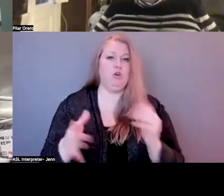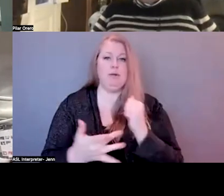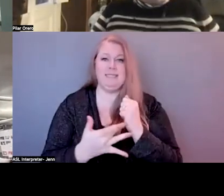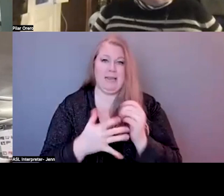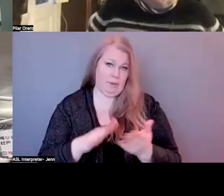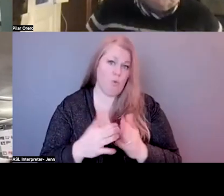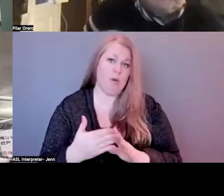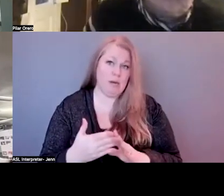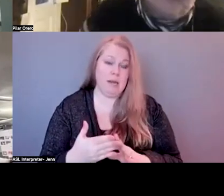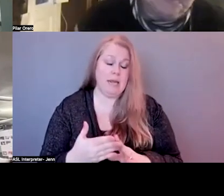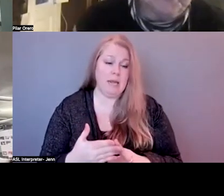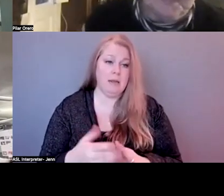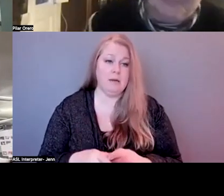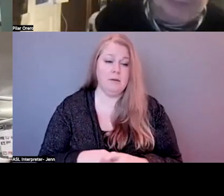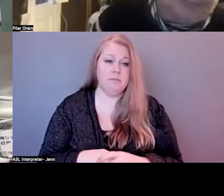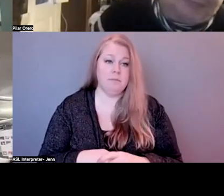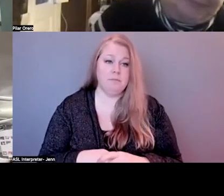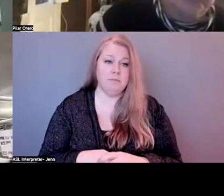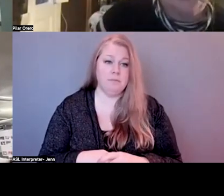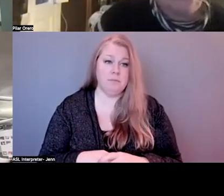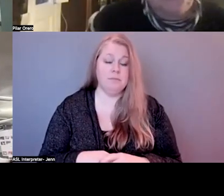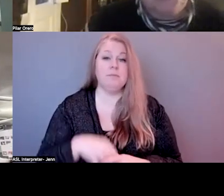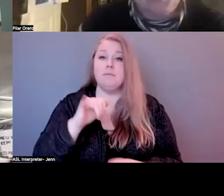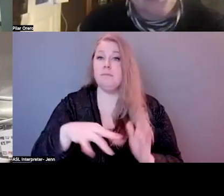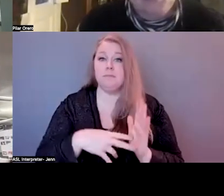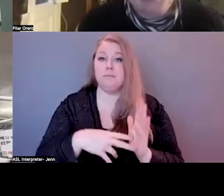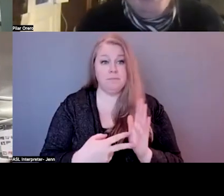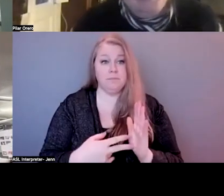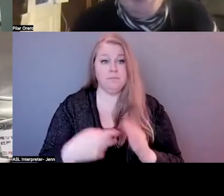So, what does it mean is, we actually have run studies.